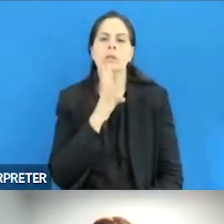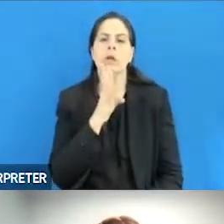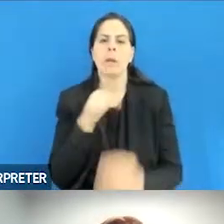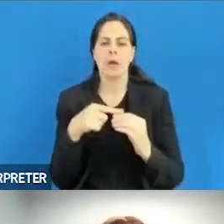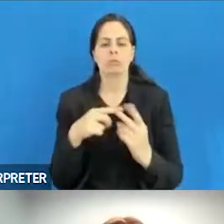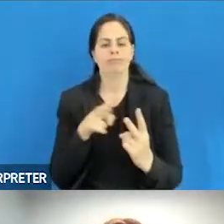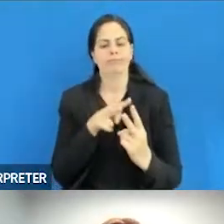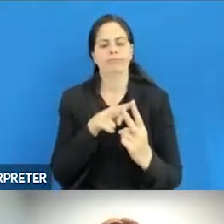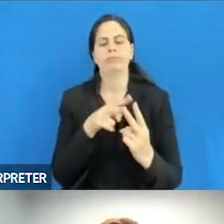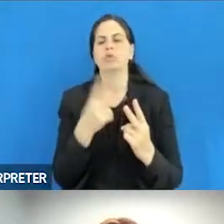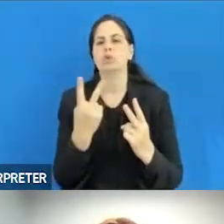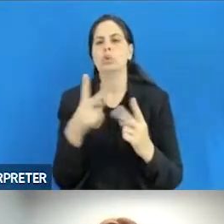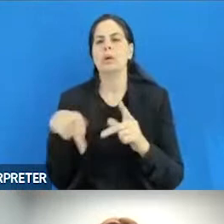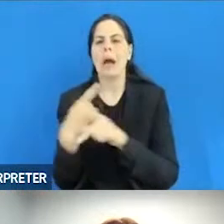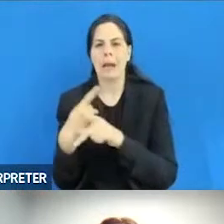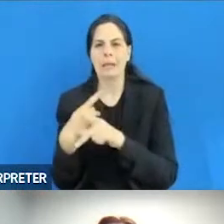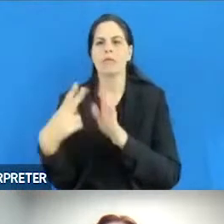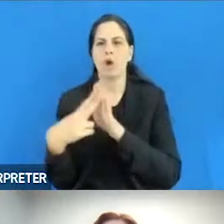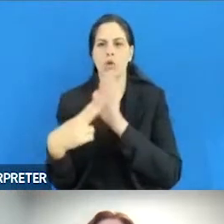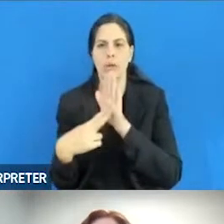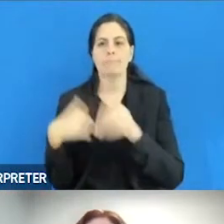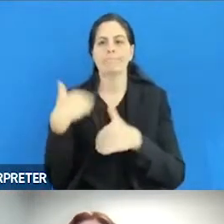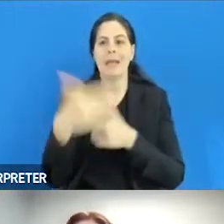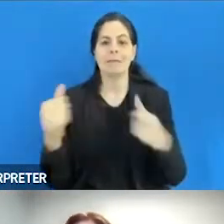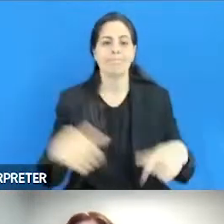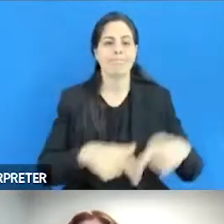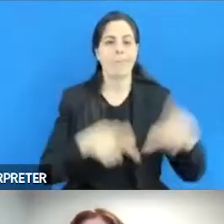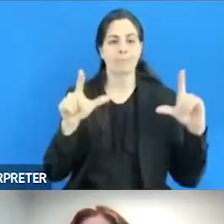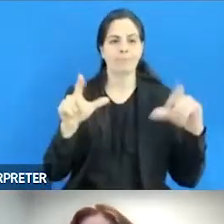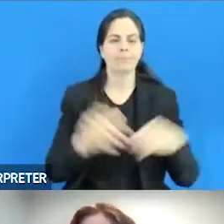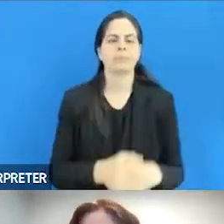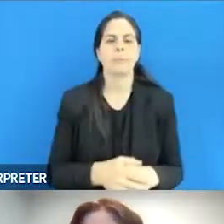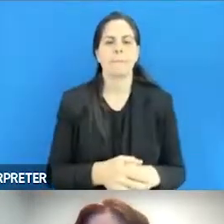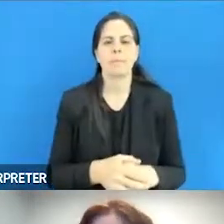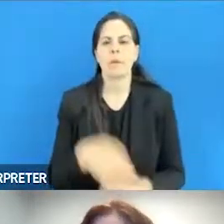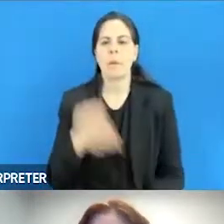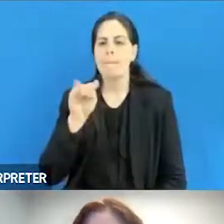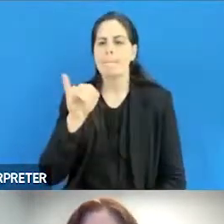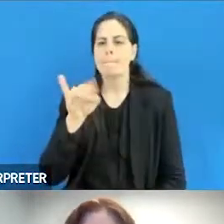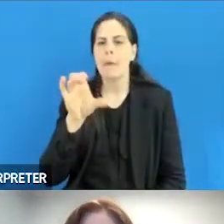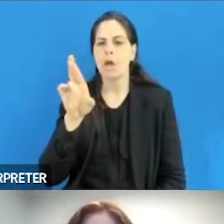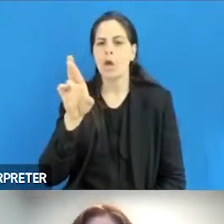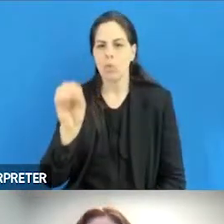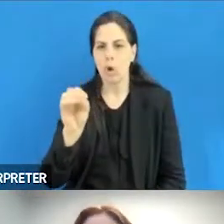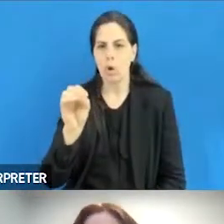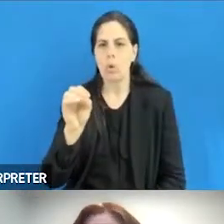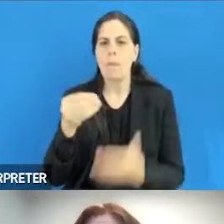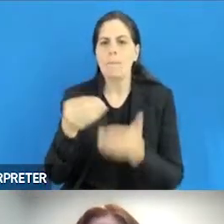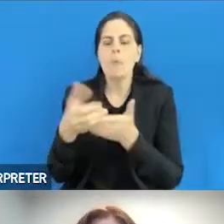Next slide. Our micro-monetized podcast agreement, or our MicroPod,